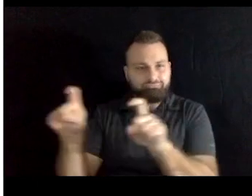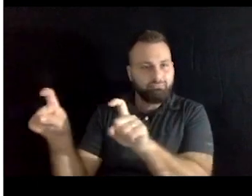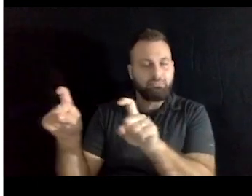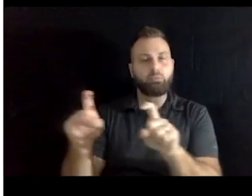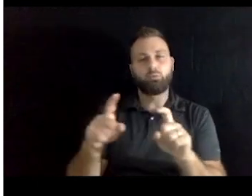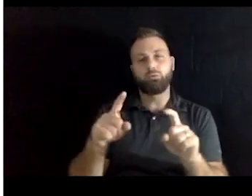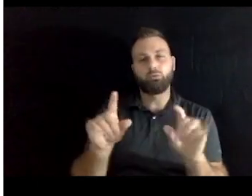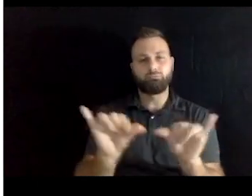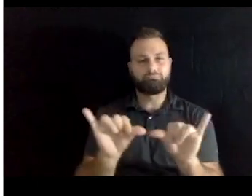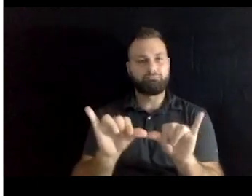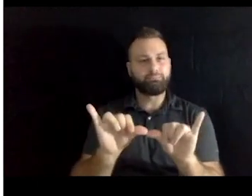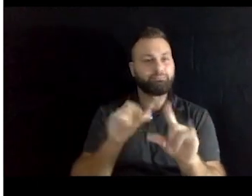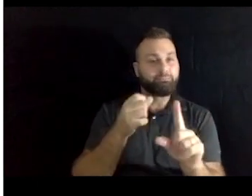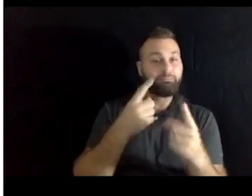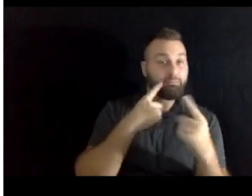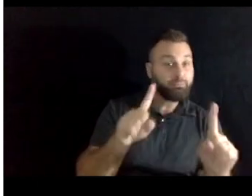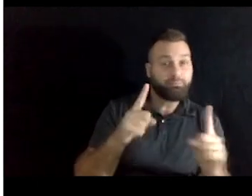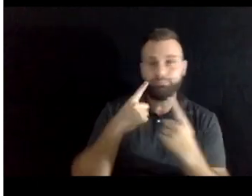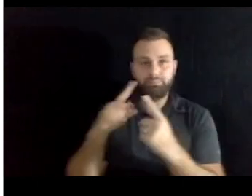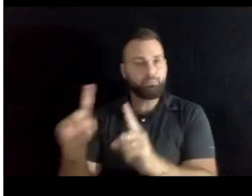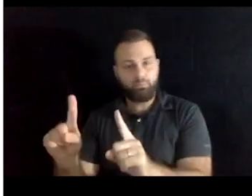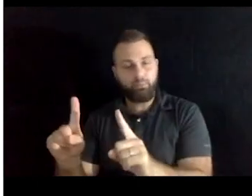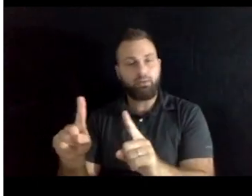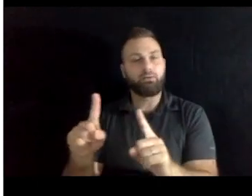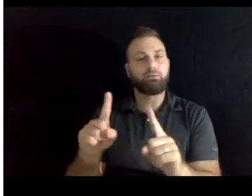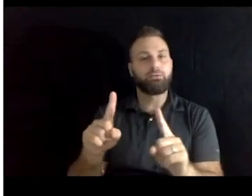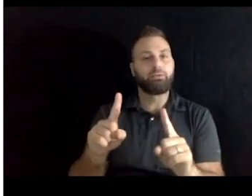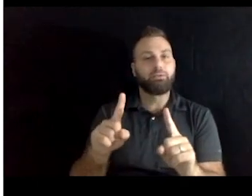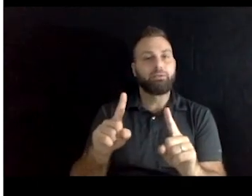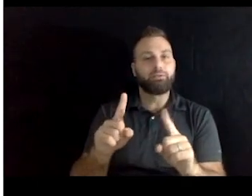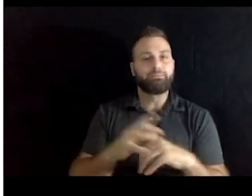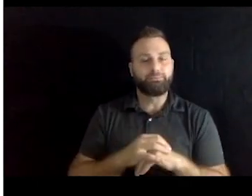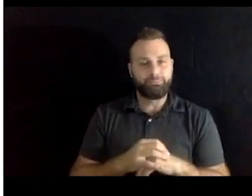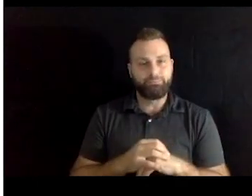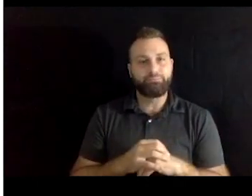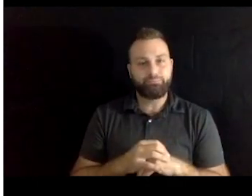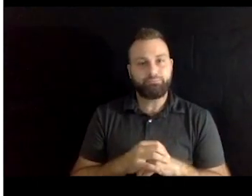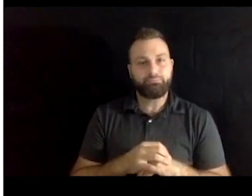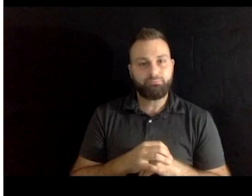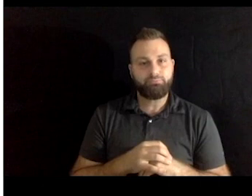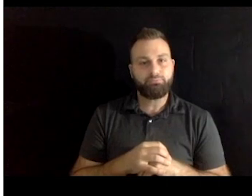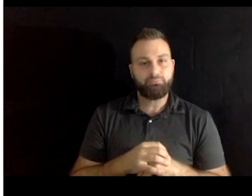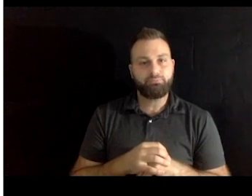so again, going after rigorous. Kind of causal impact estimates.